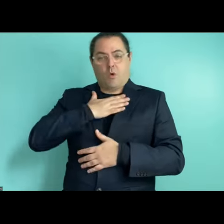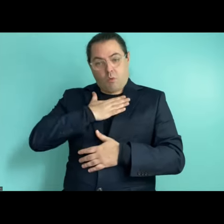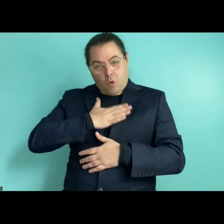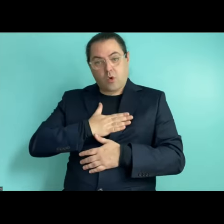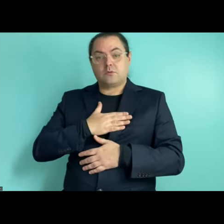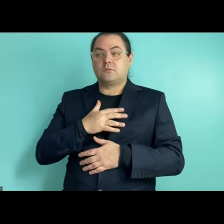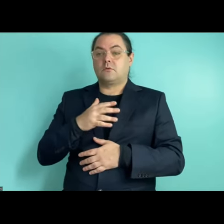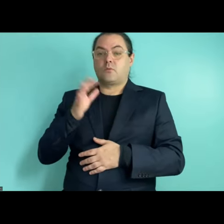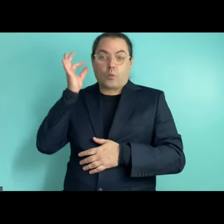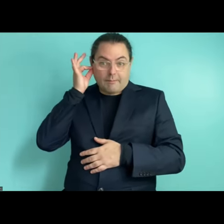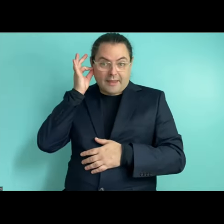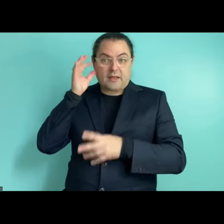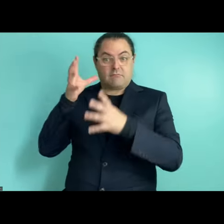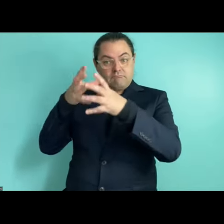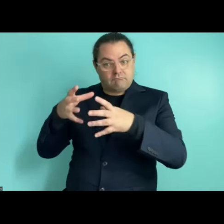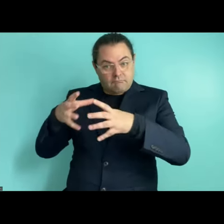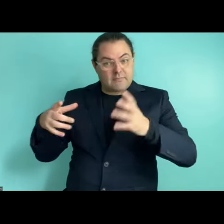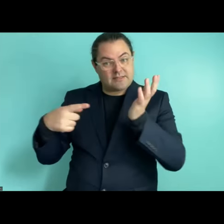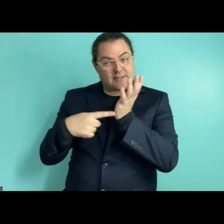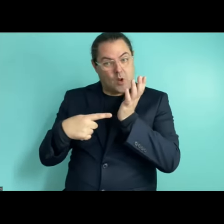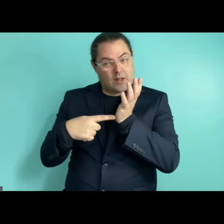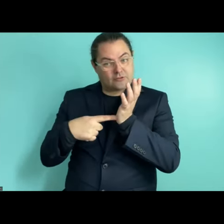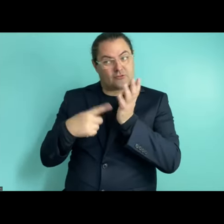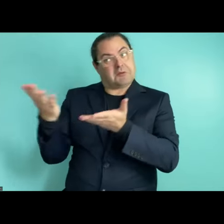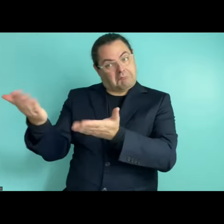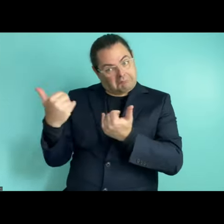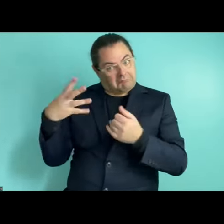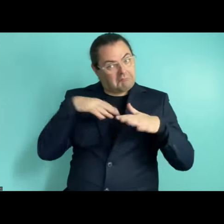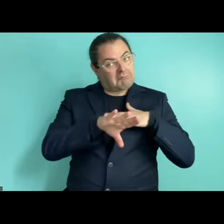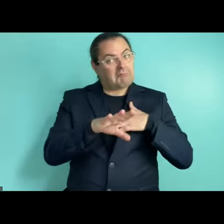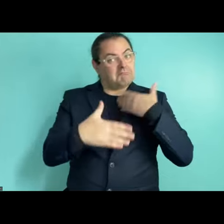14:19:46 opportunities. And what's really exciting is that to be doing this for people